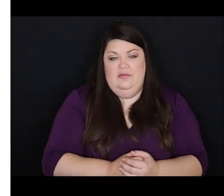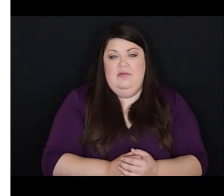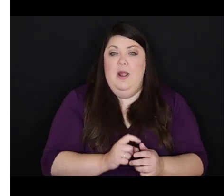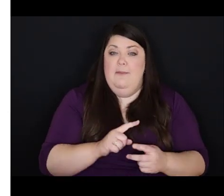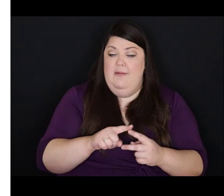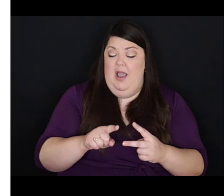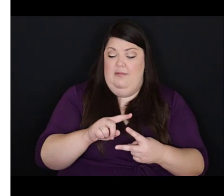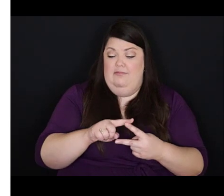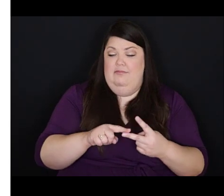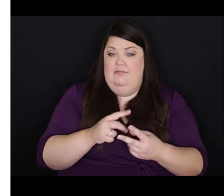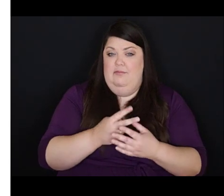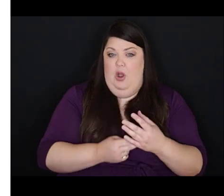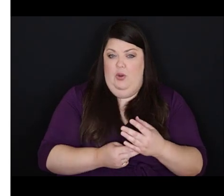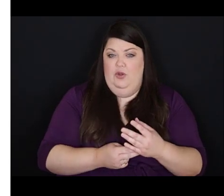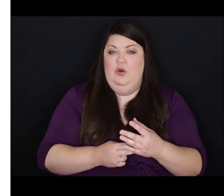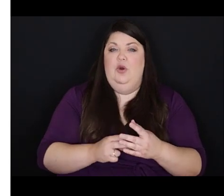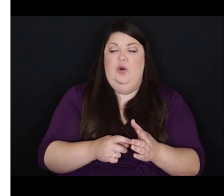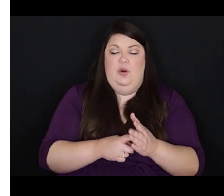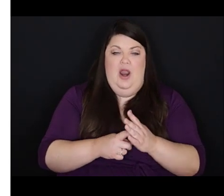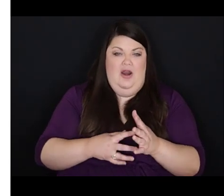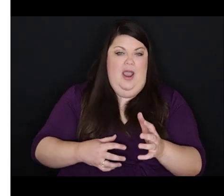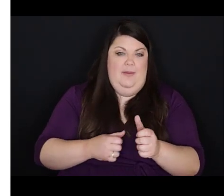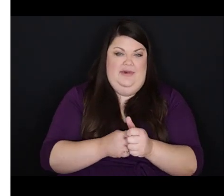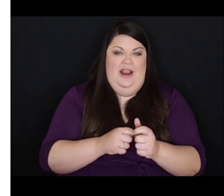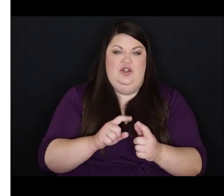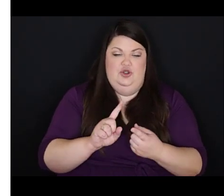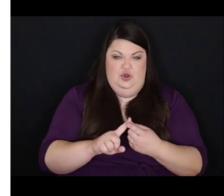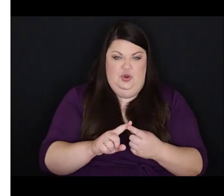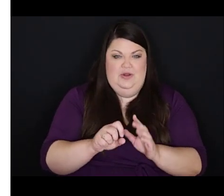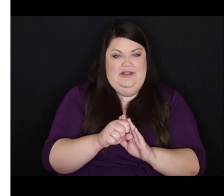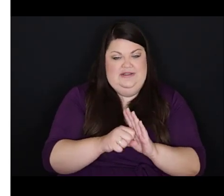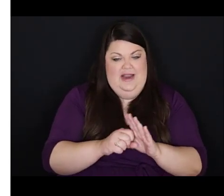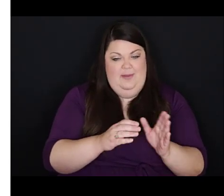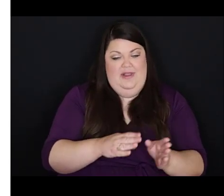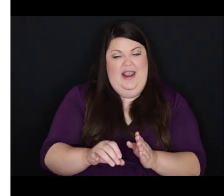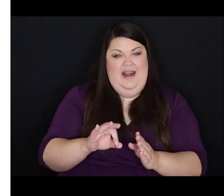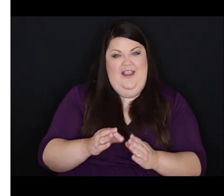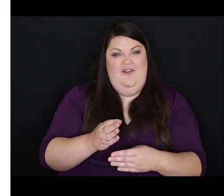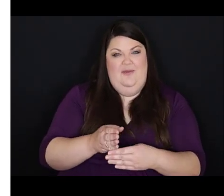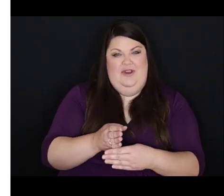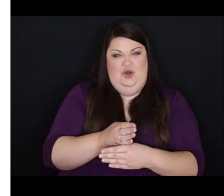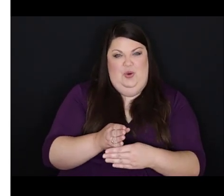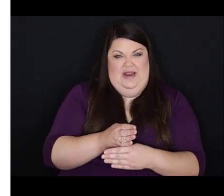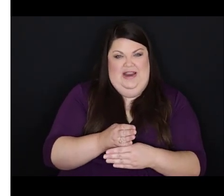require updates to the State Plan if they occur between the 2-year submission cycle.